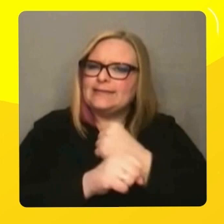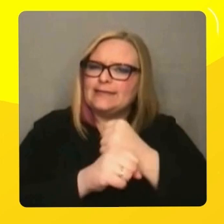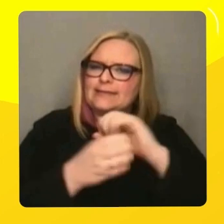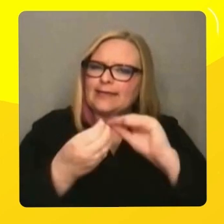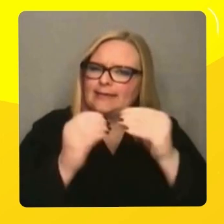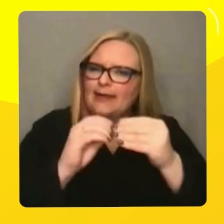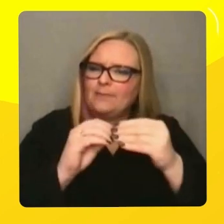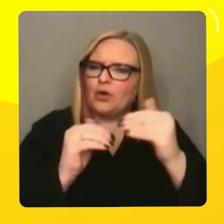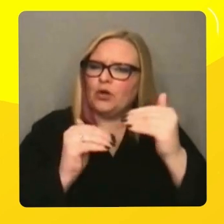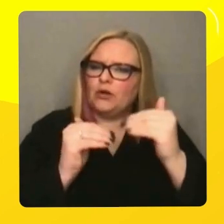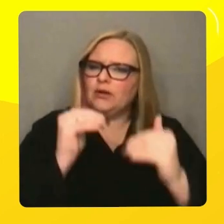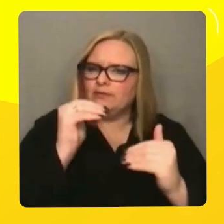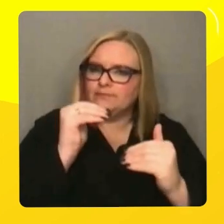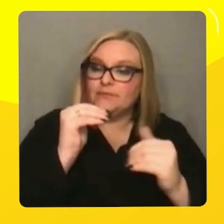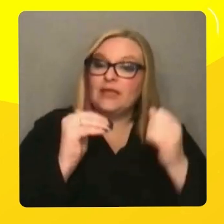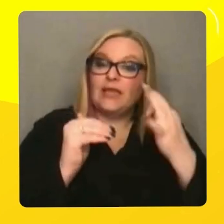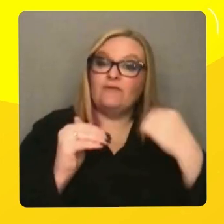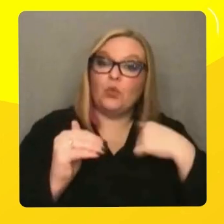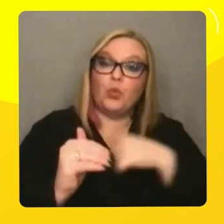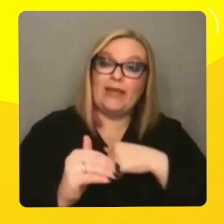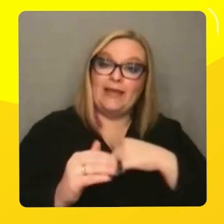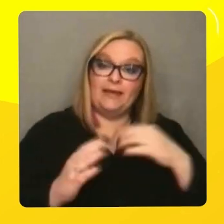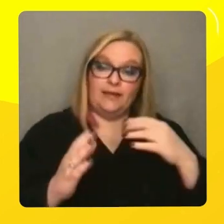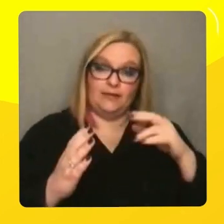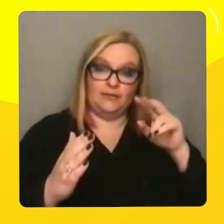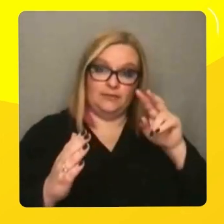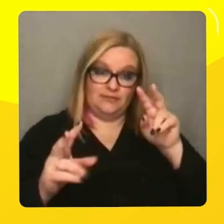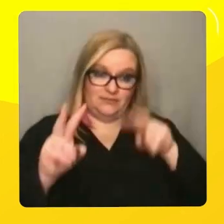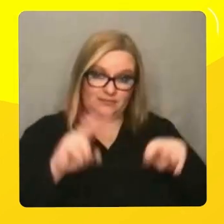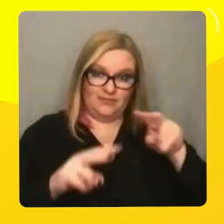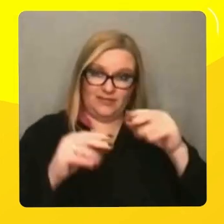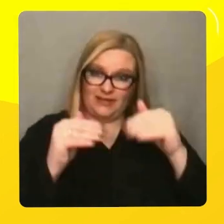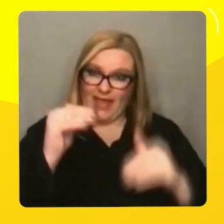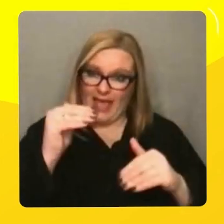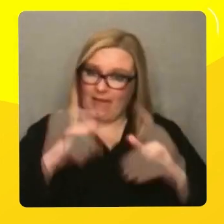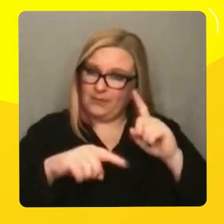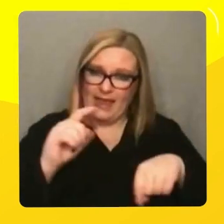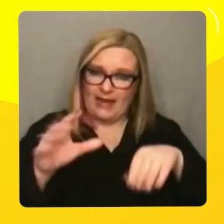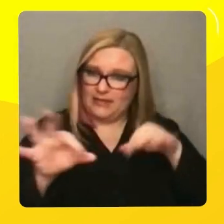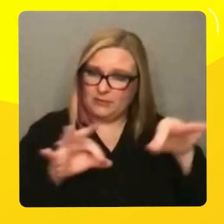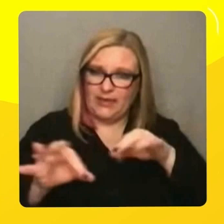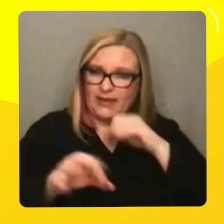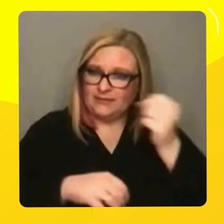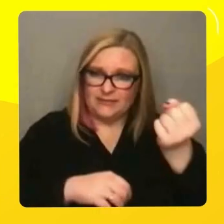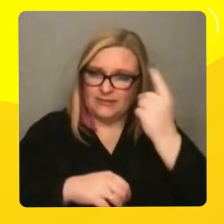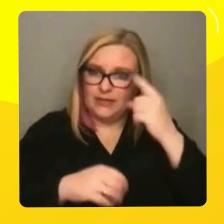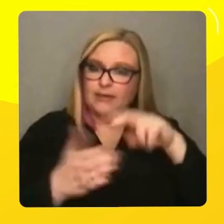If we determine a gap can't be fully explained or understood, we take action to correct it.